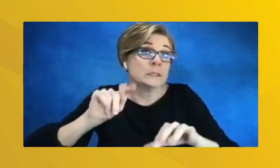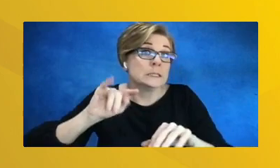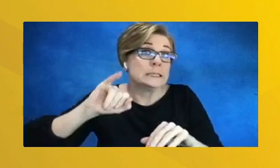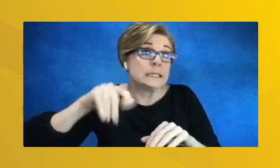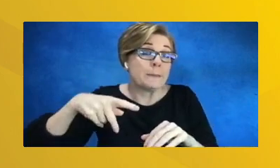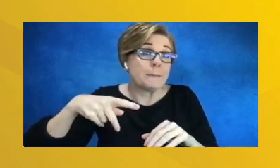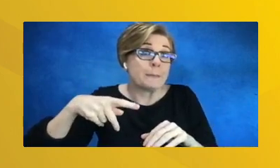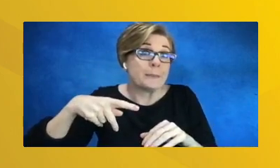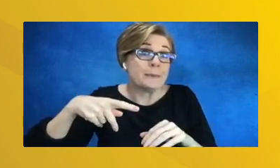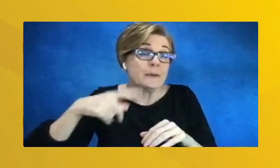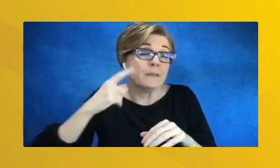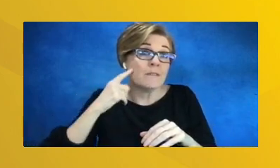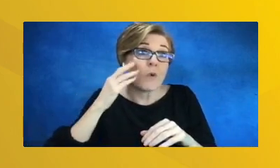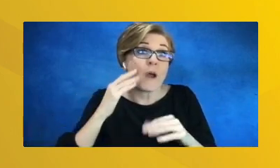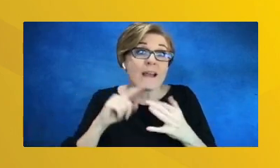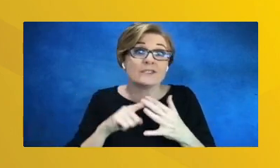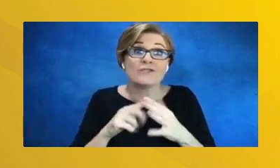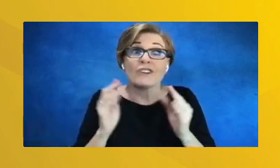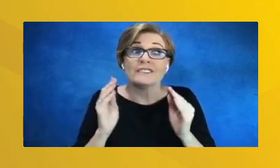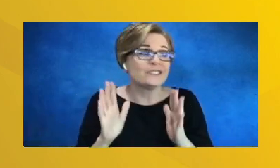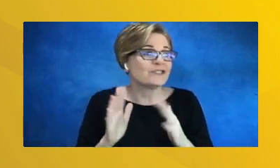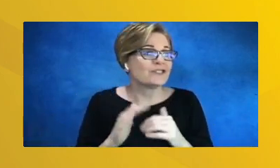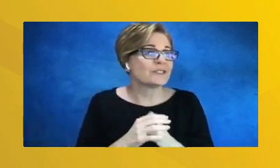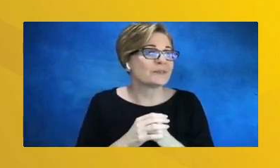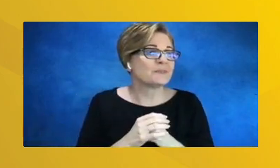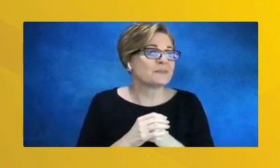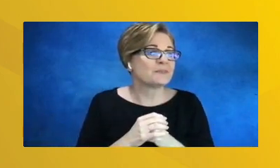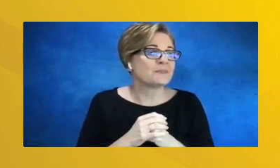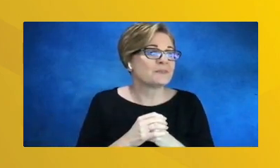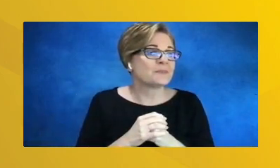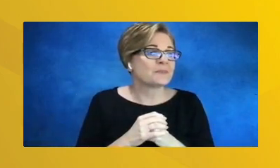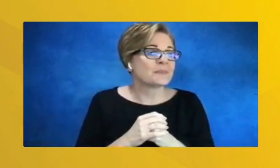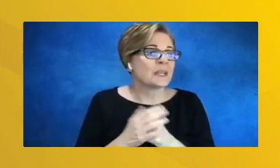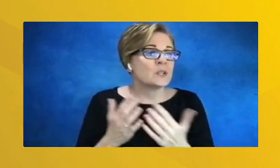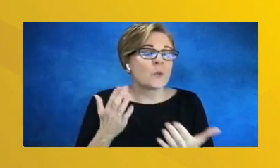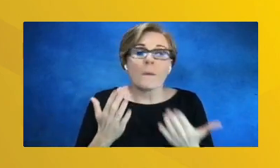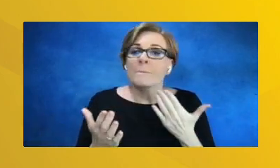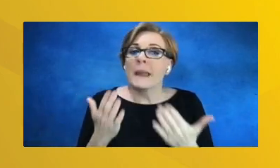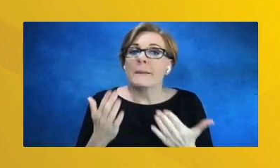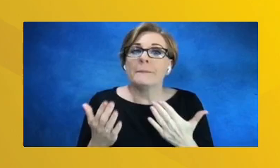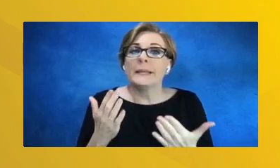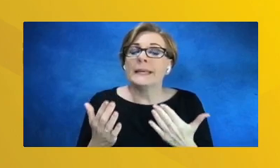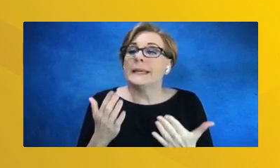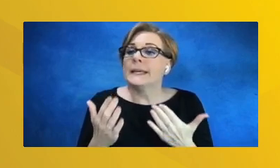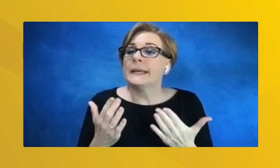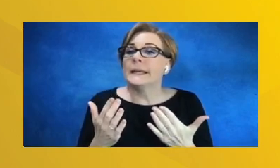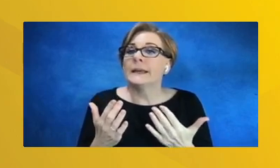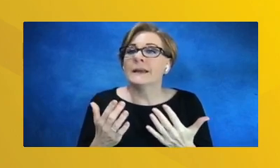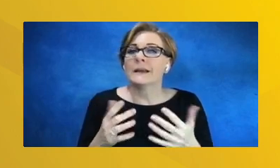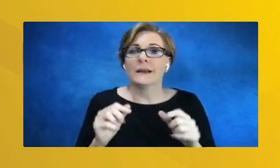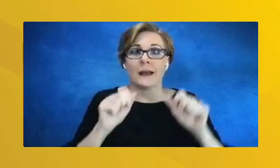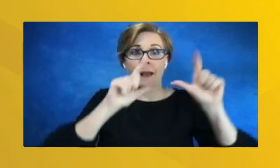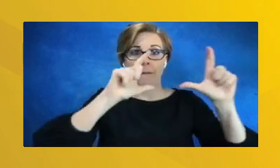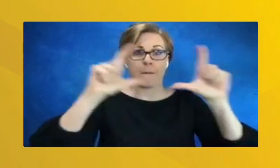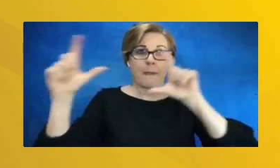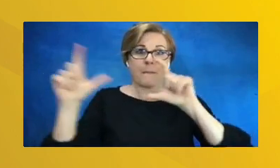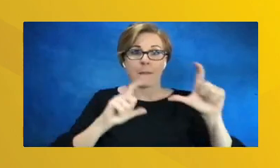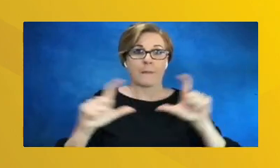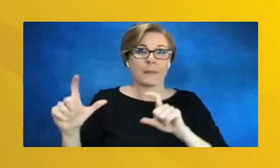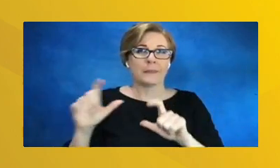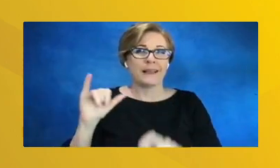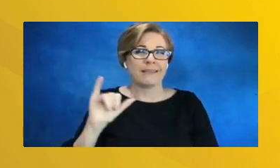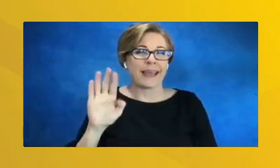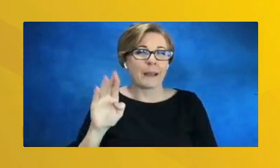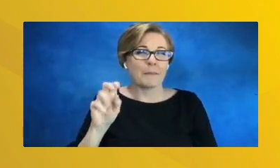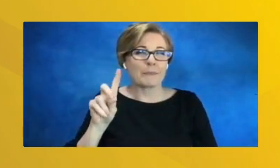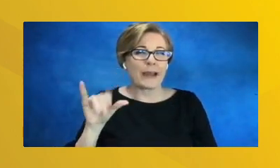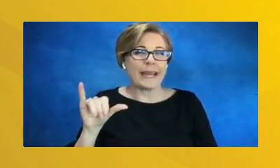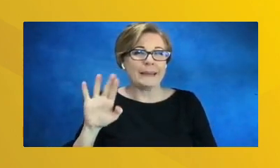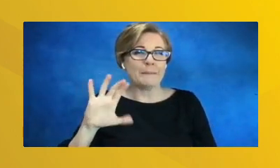So maybe if we can go back to the Brady Bunch style perhaps, we can all chat about this